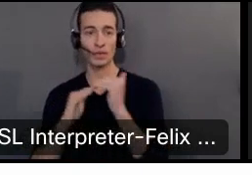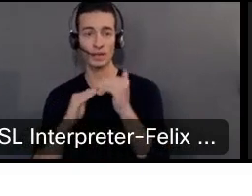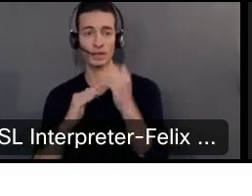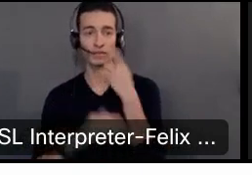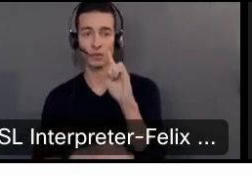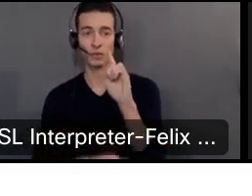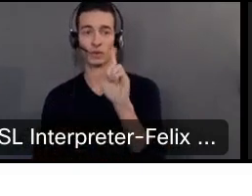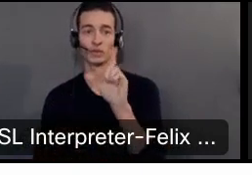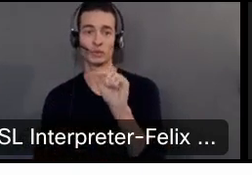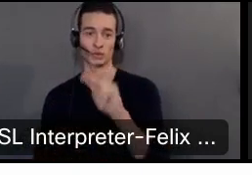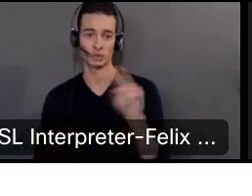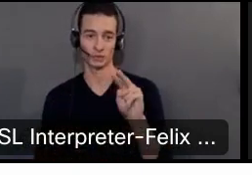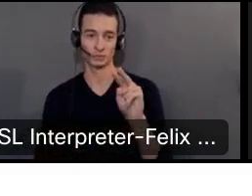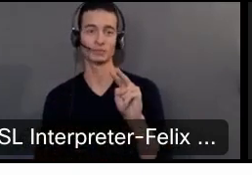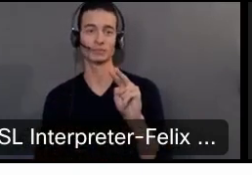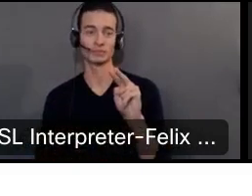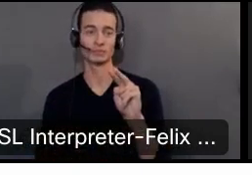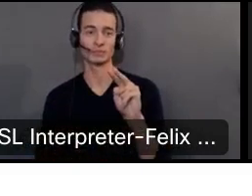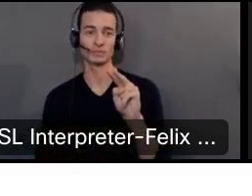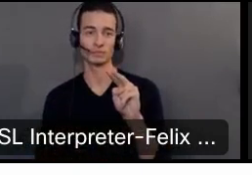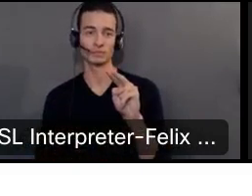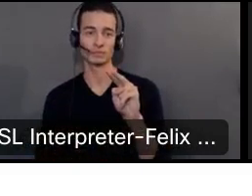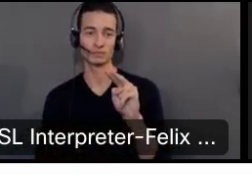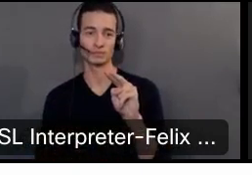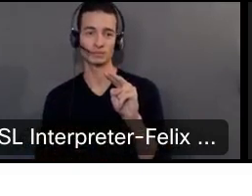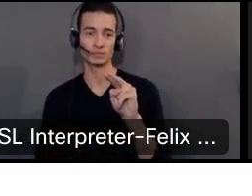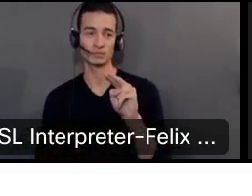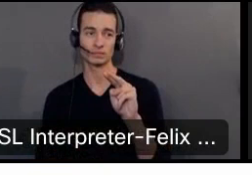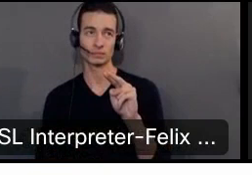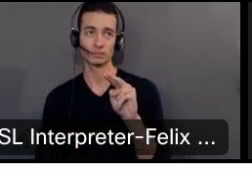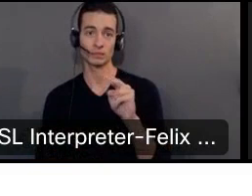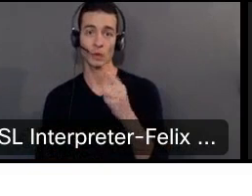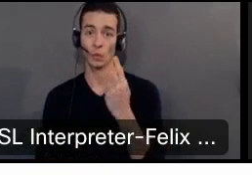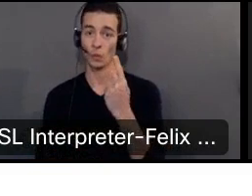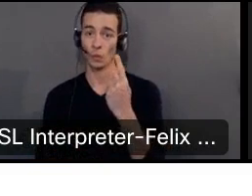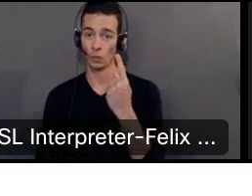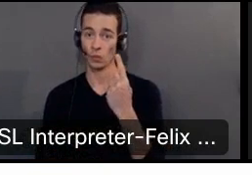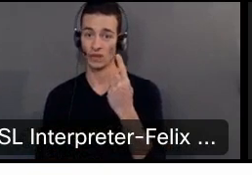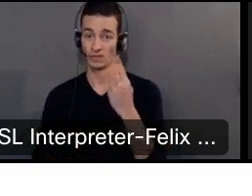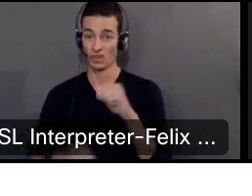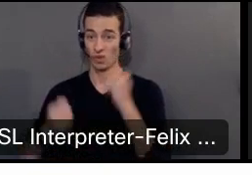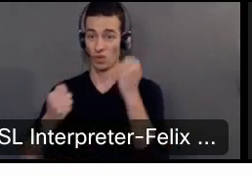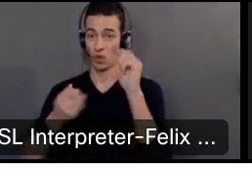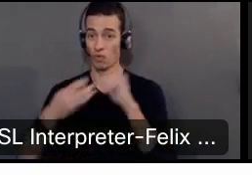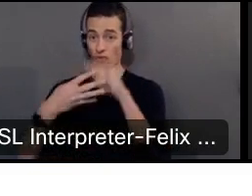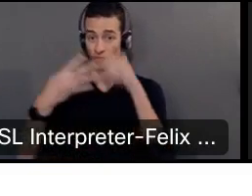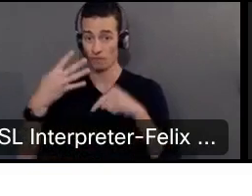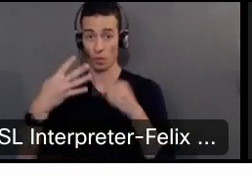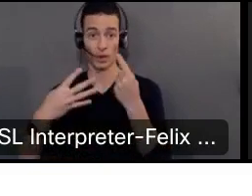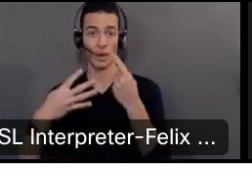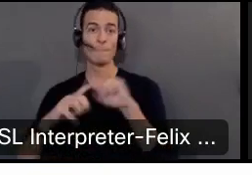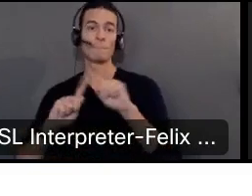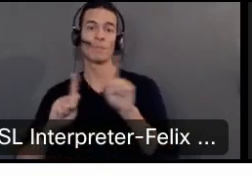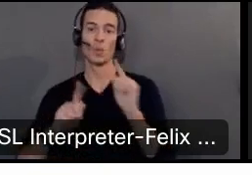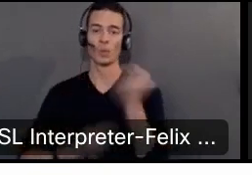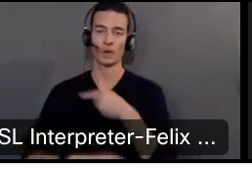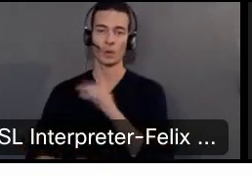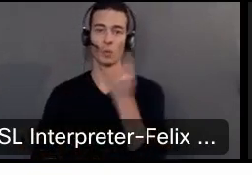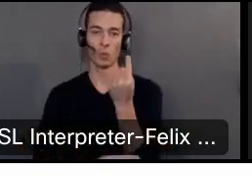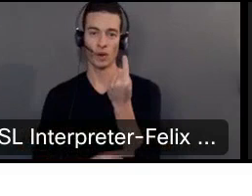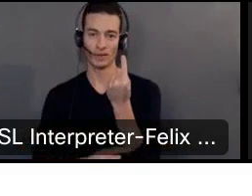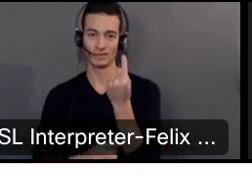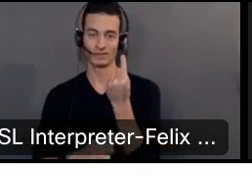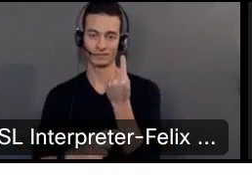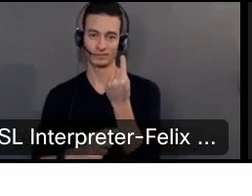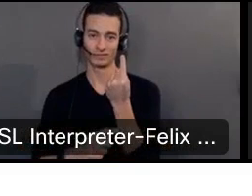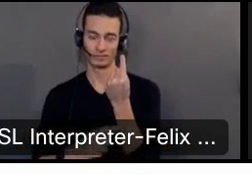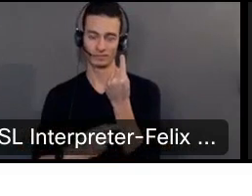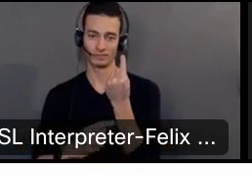We are 1 of the 4, New York City, health and hospitals ranking among the 50, most racially inclusive hospitals in America.